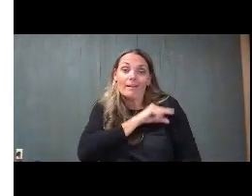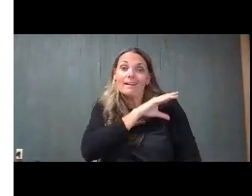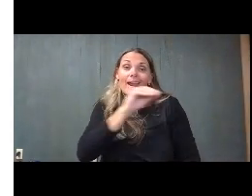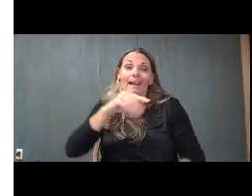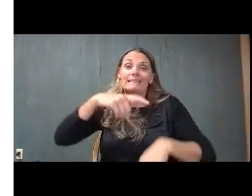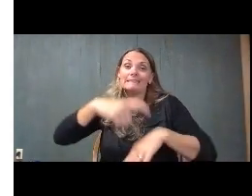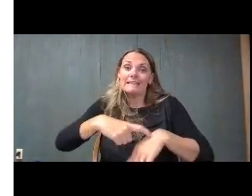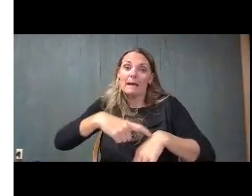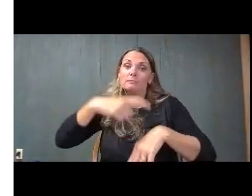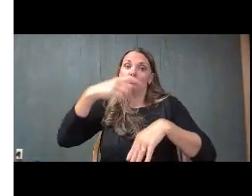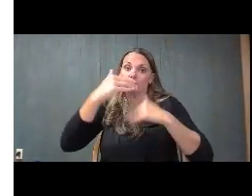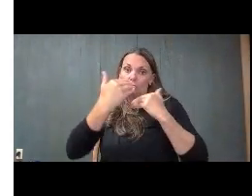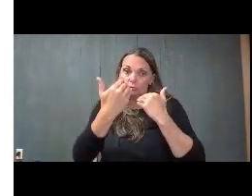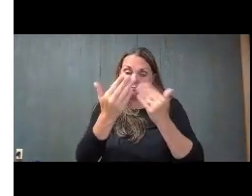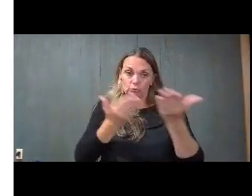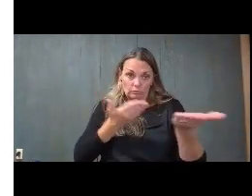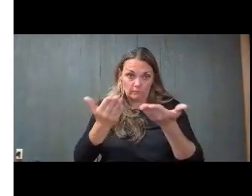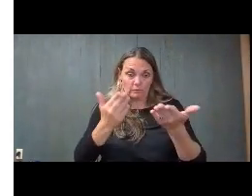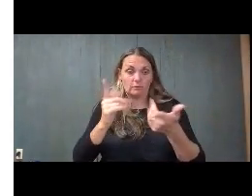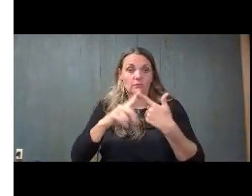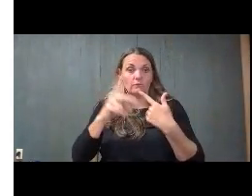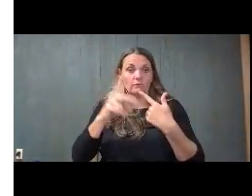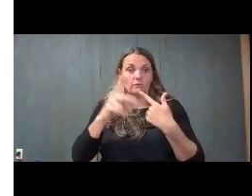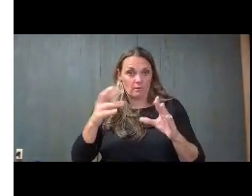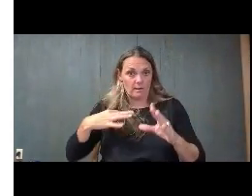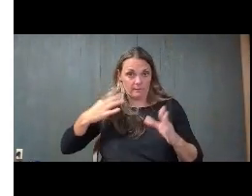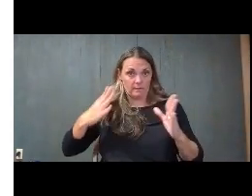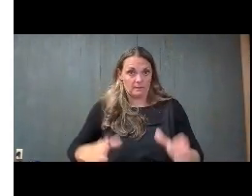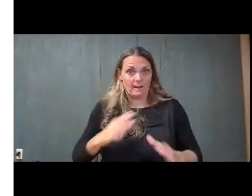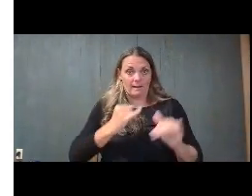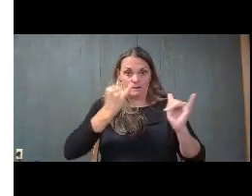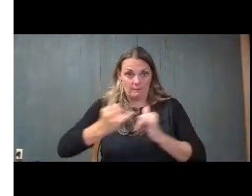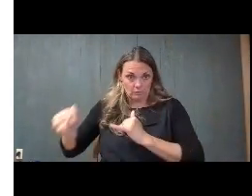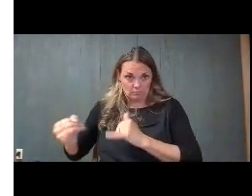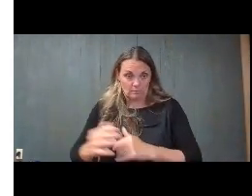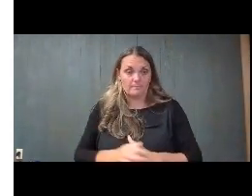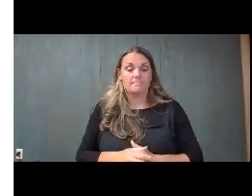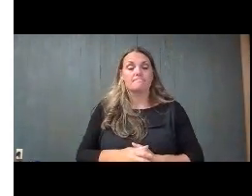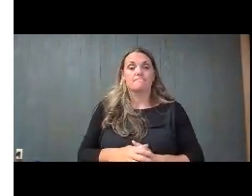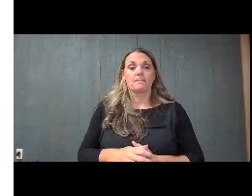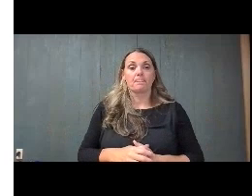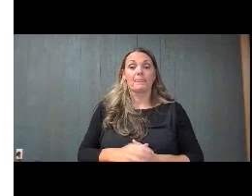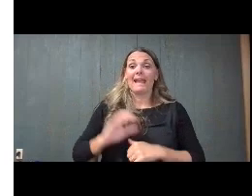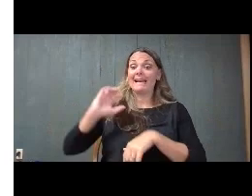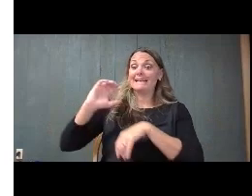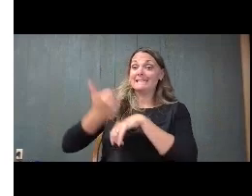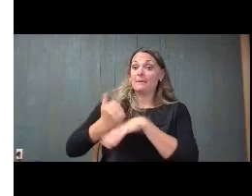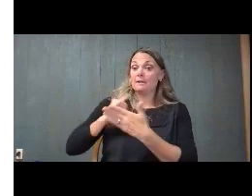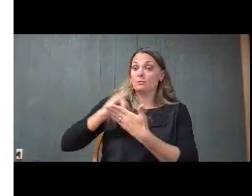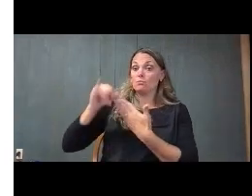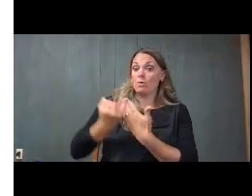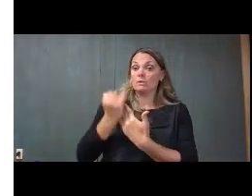to V R applicants and eligible individuals. The Establishment project will provide funding